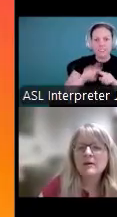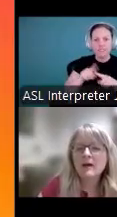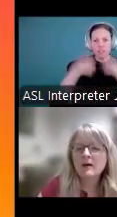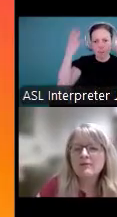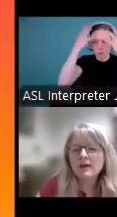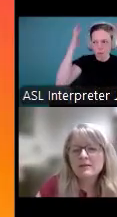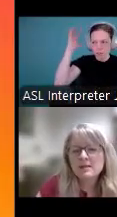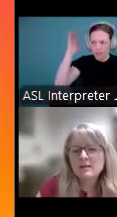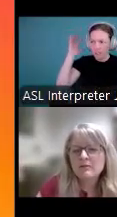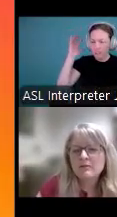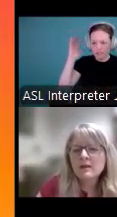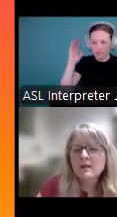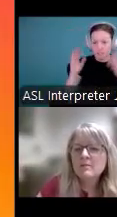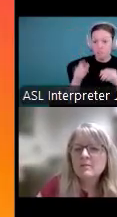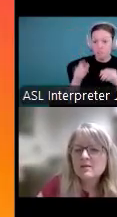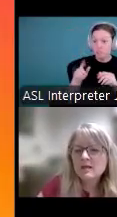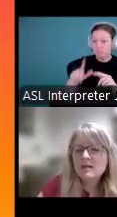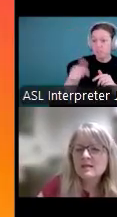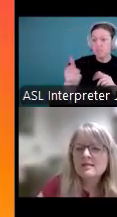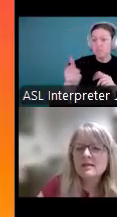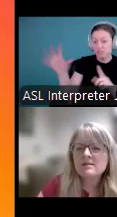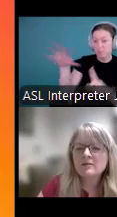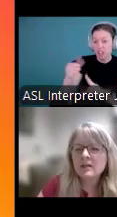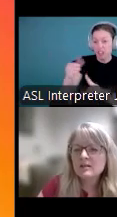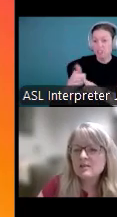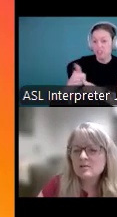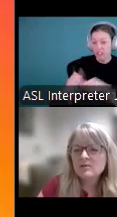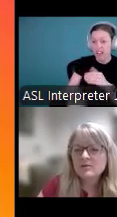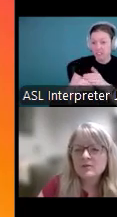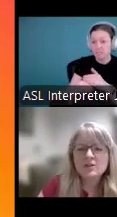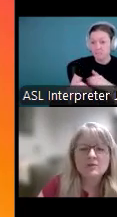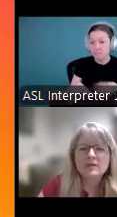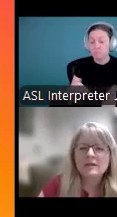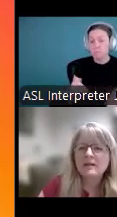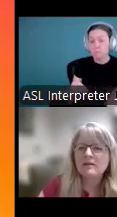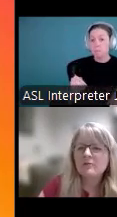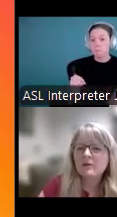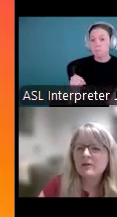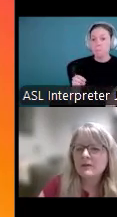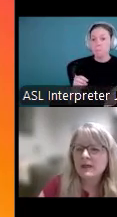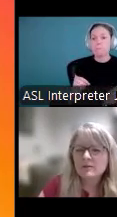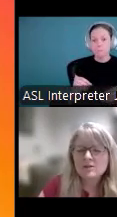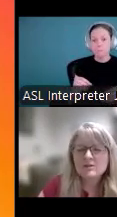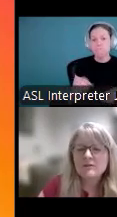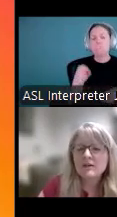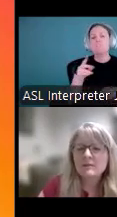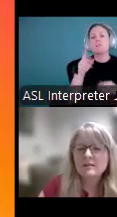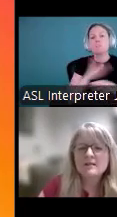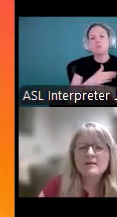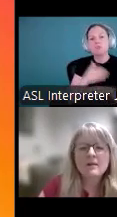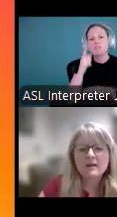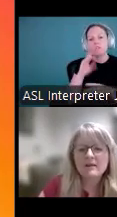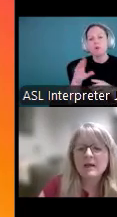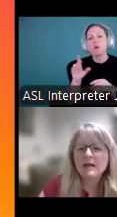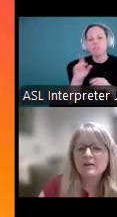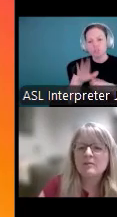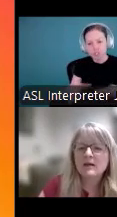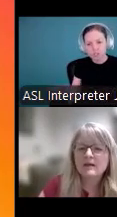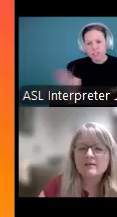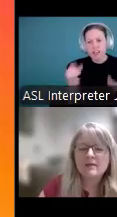about how effective Music is as a learning tool for children and for language development, keep that in the back of your mind